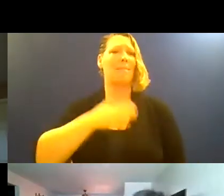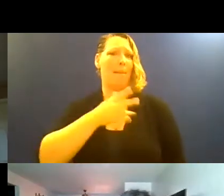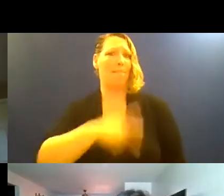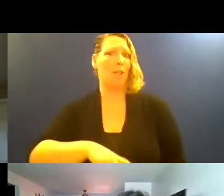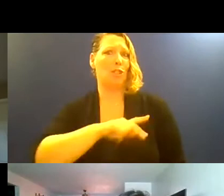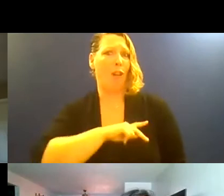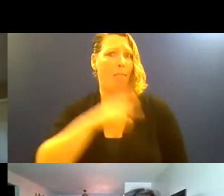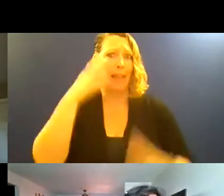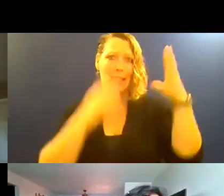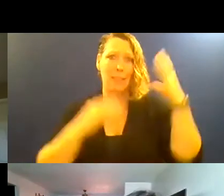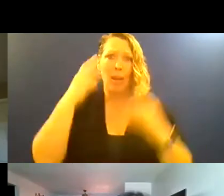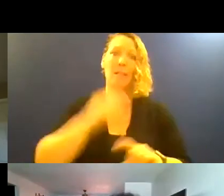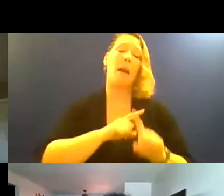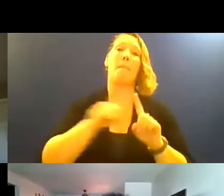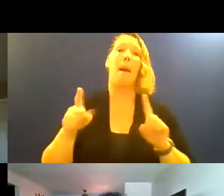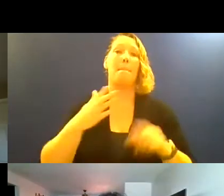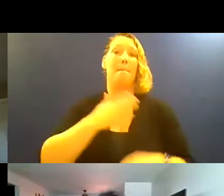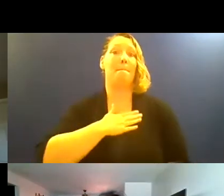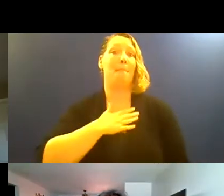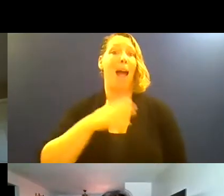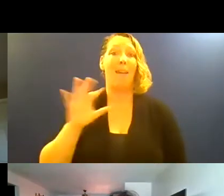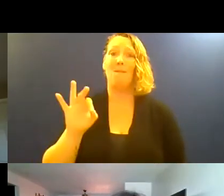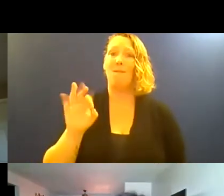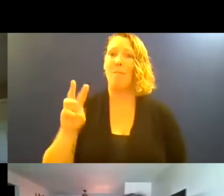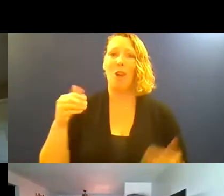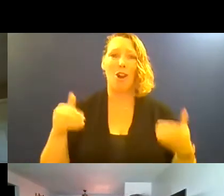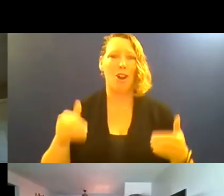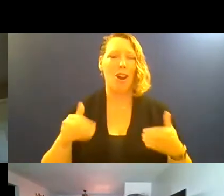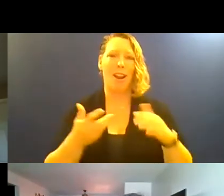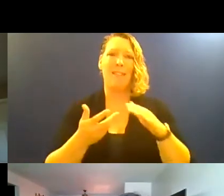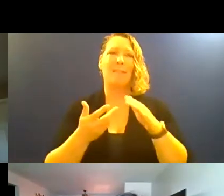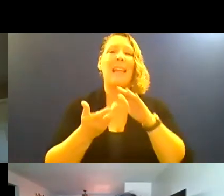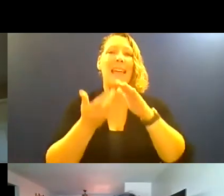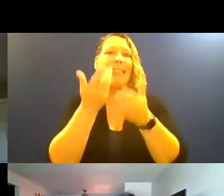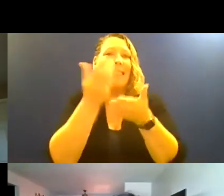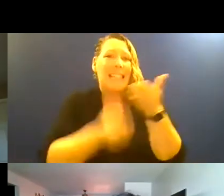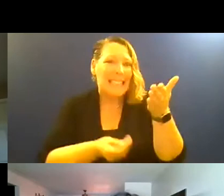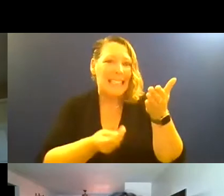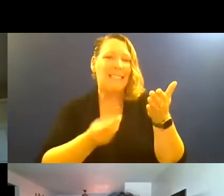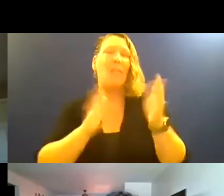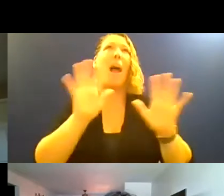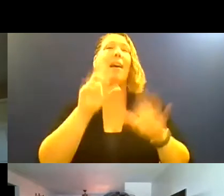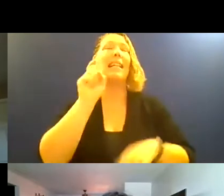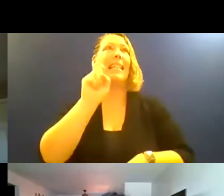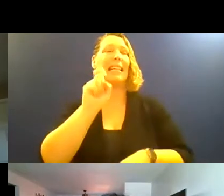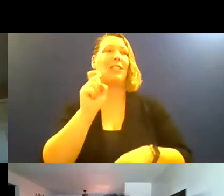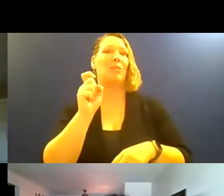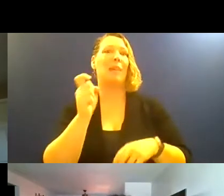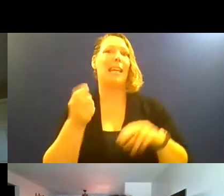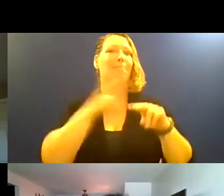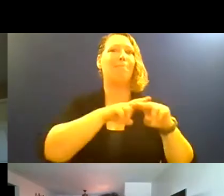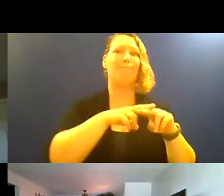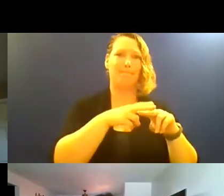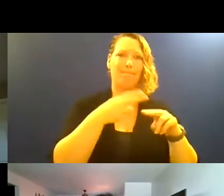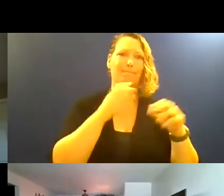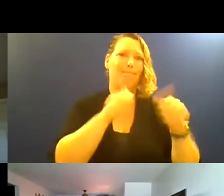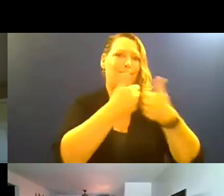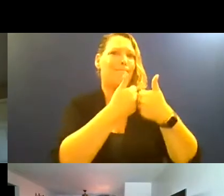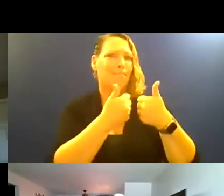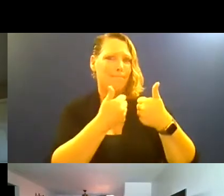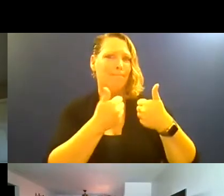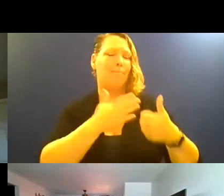But my lens and my framework is very much missing, I think or like, needs to be strengthened that's a place where I continue to need to be challenged in my work.